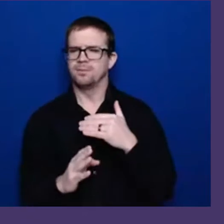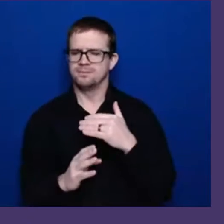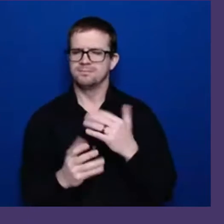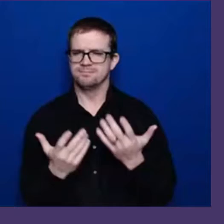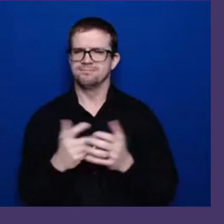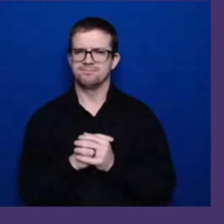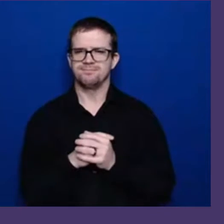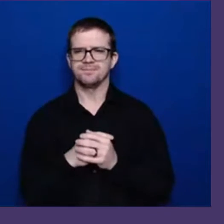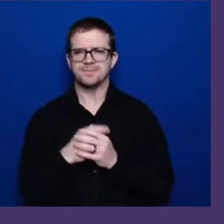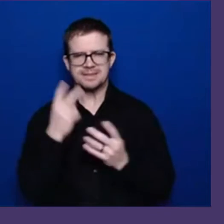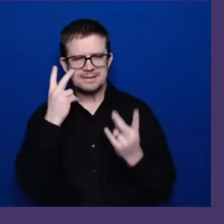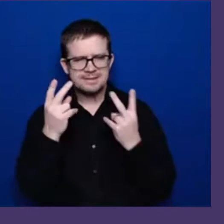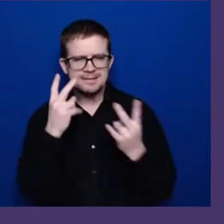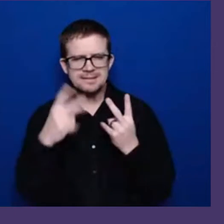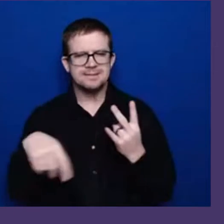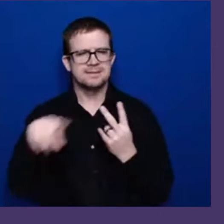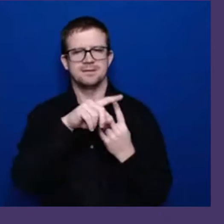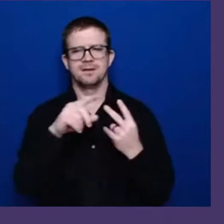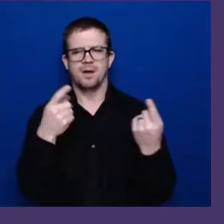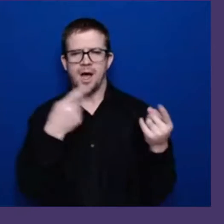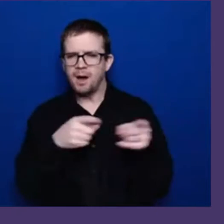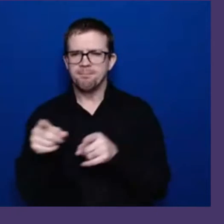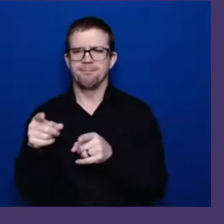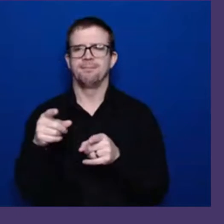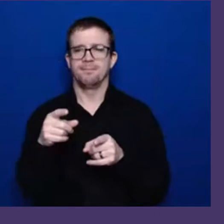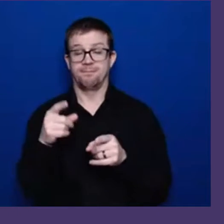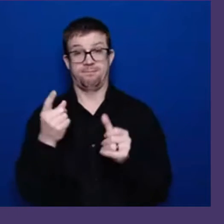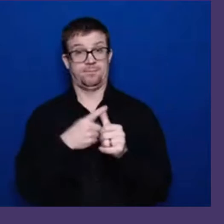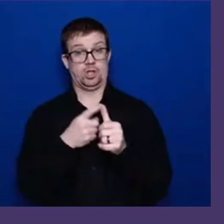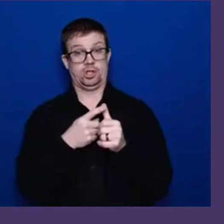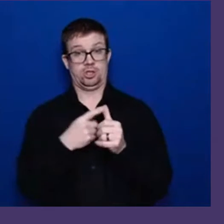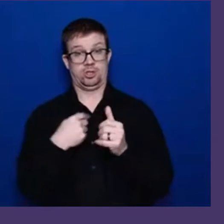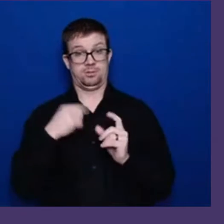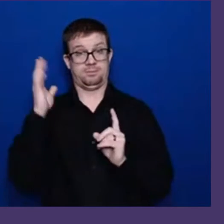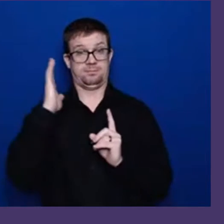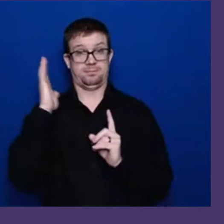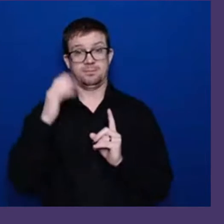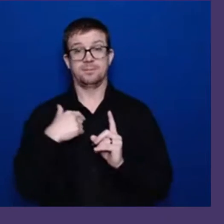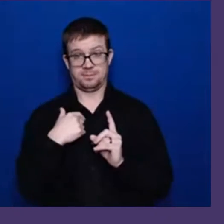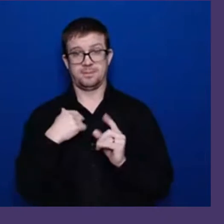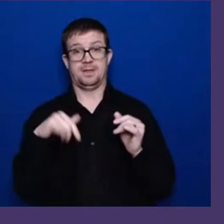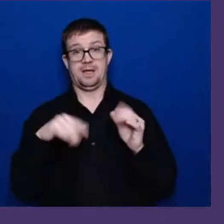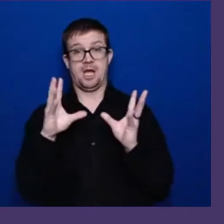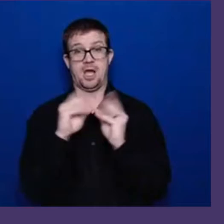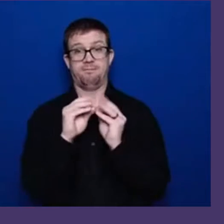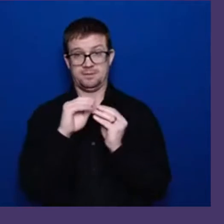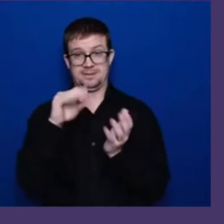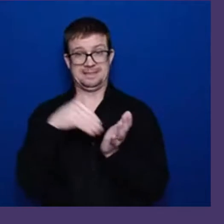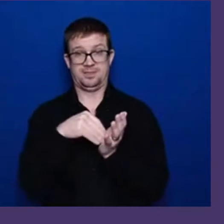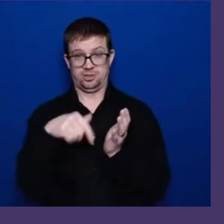But really, the first one, we were in our conference center here. We had just formed